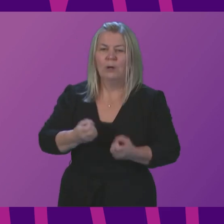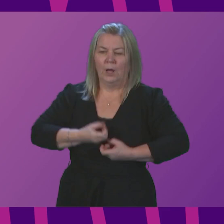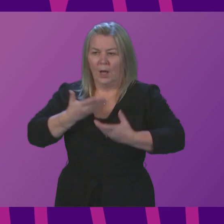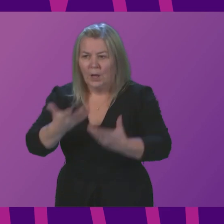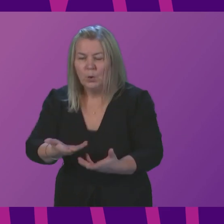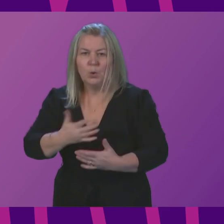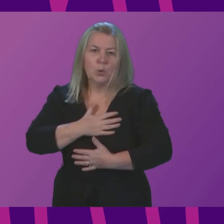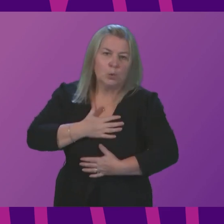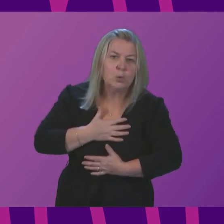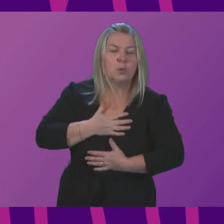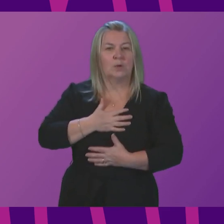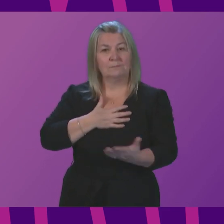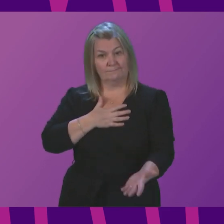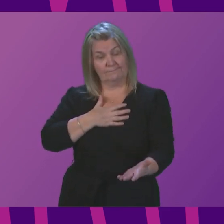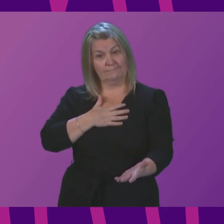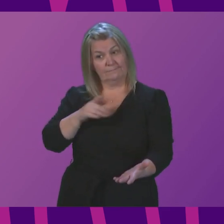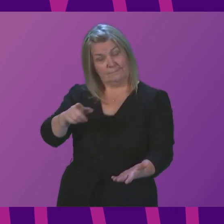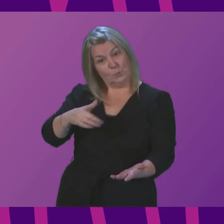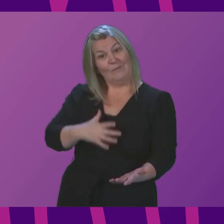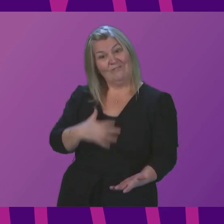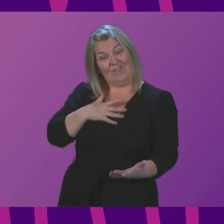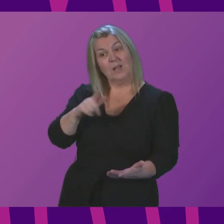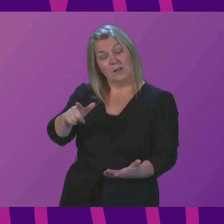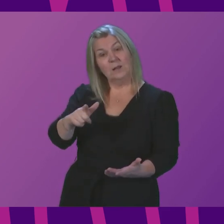the First Minister agree that it is imperative that victims have full confidence in the reporting